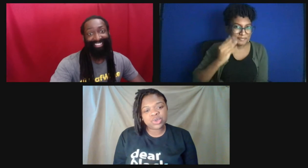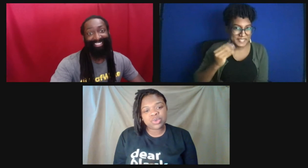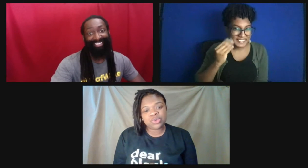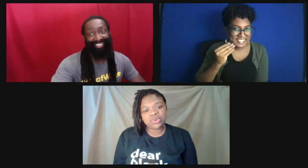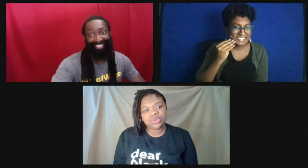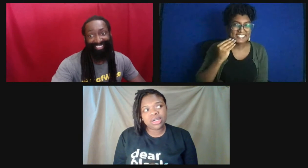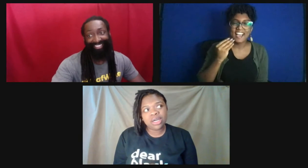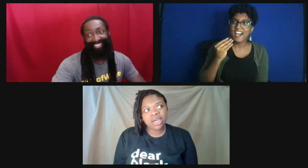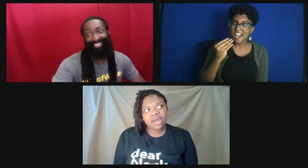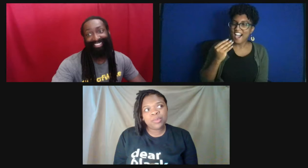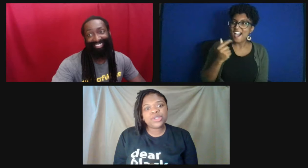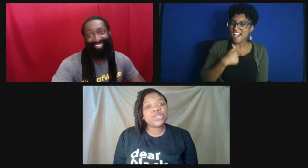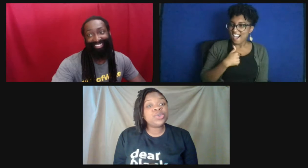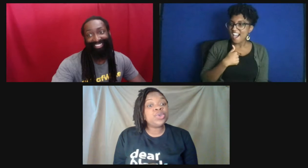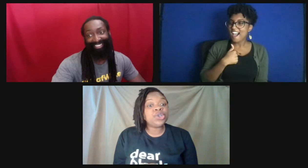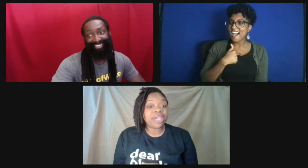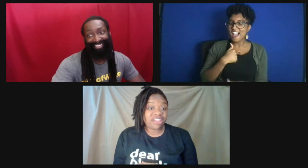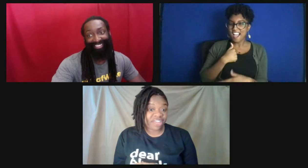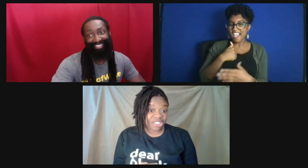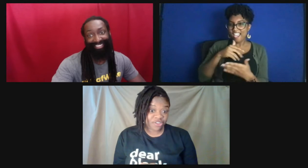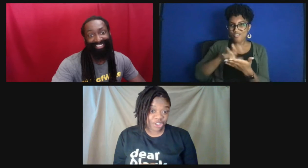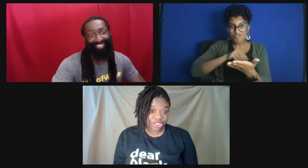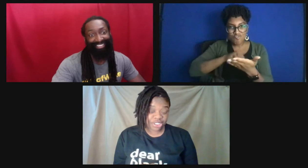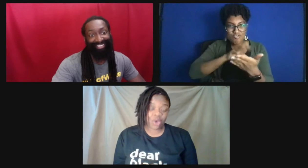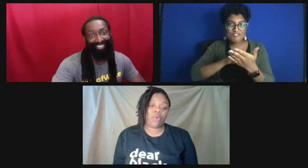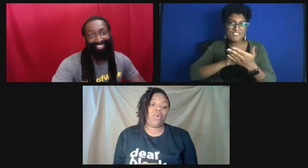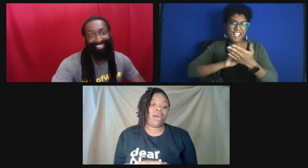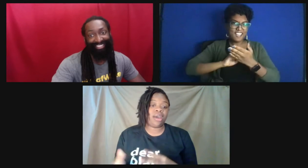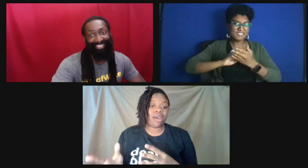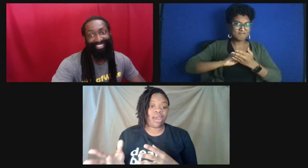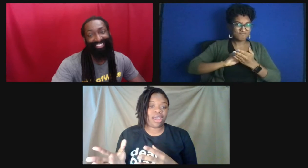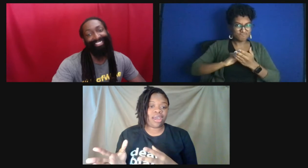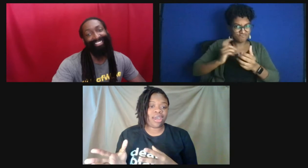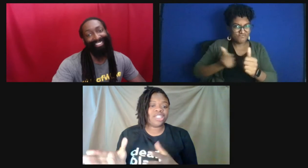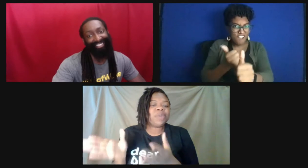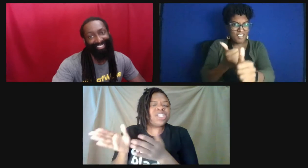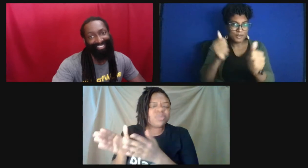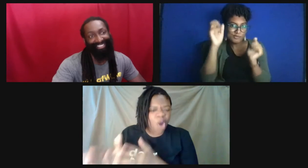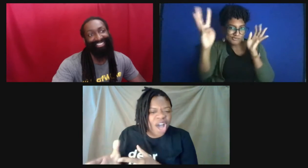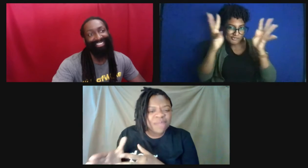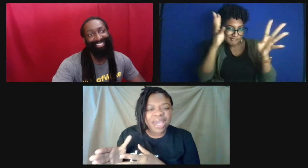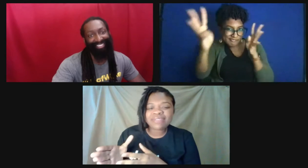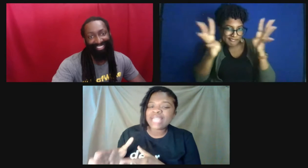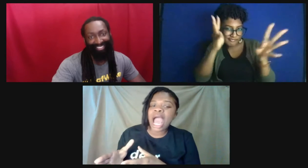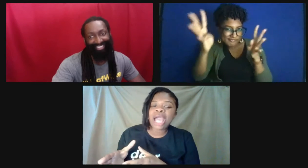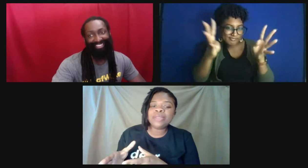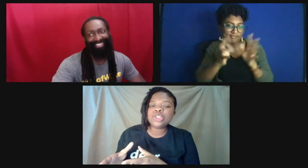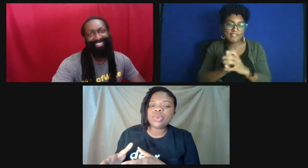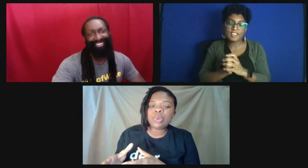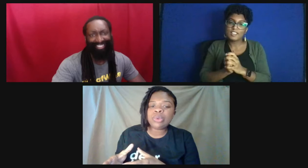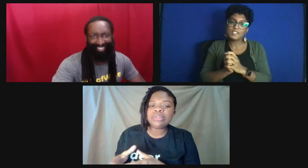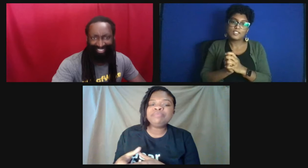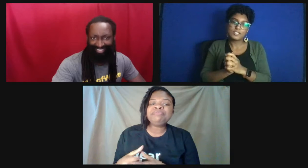to pursue creative endeavors. So I spent a small amount of time in school